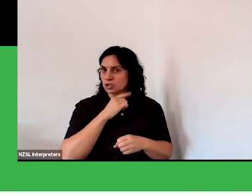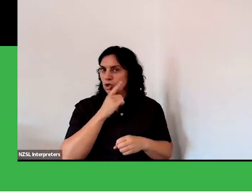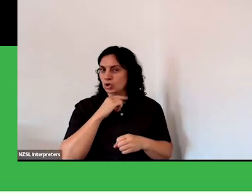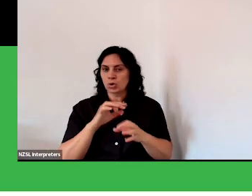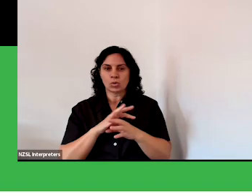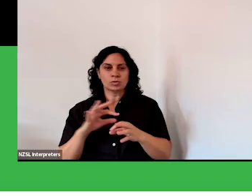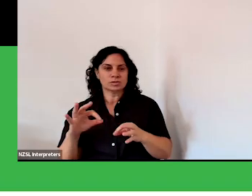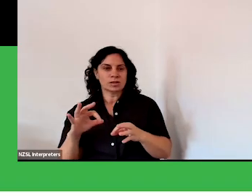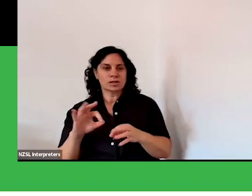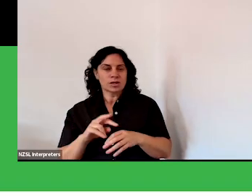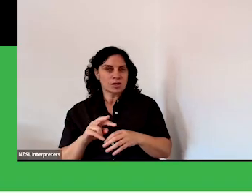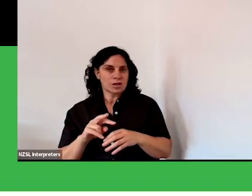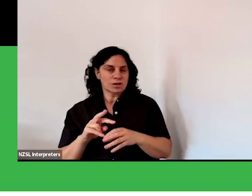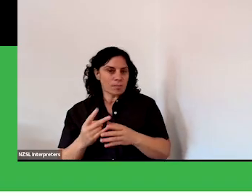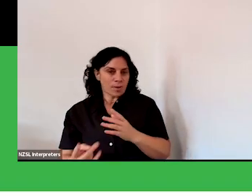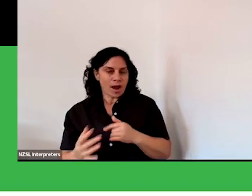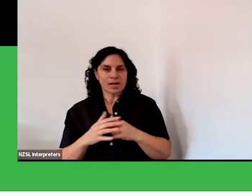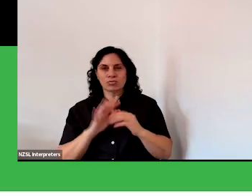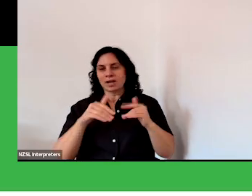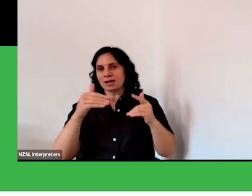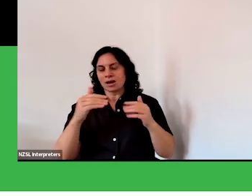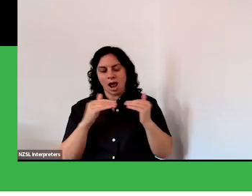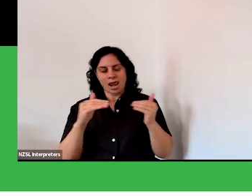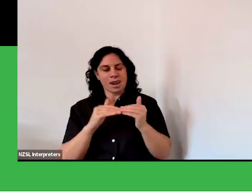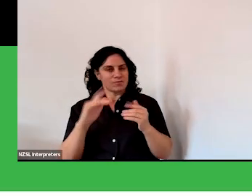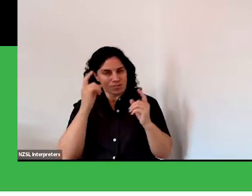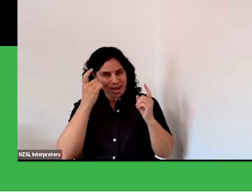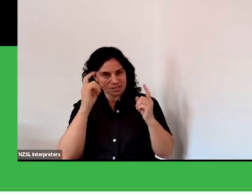young people reported high levels of anxiety symptoms compared to boys